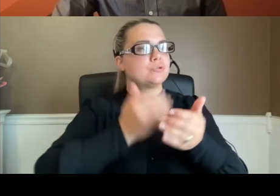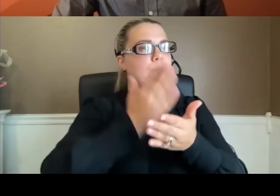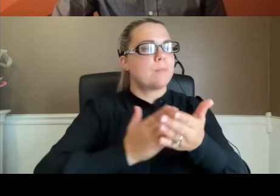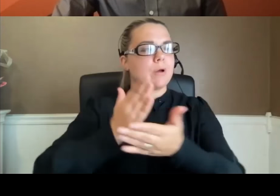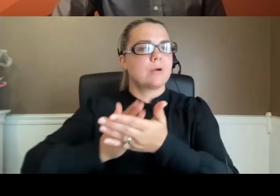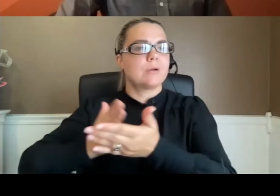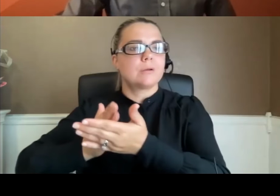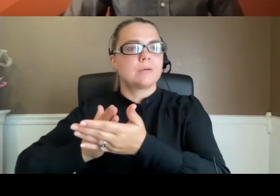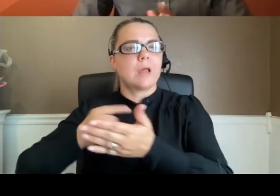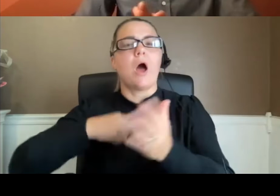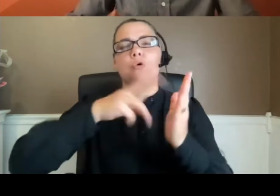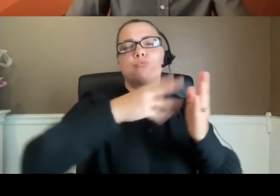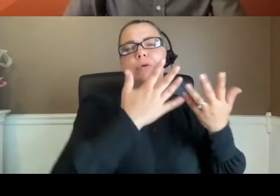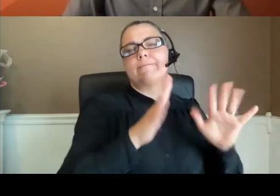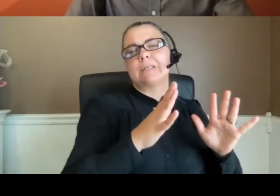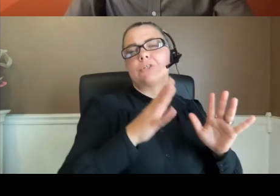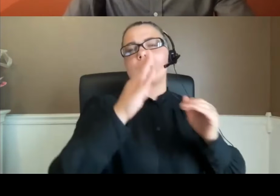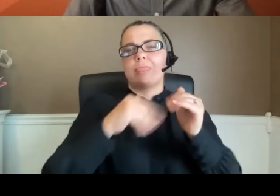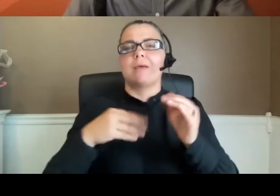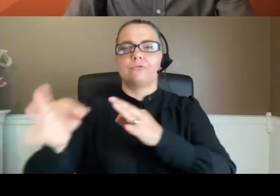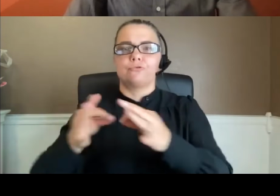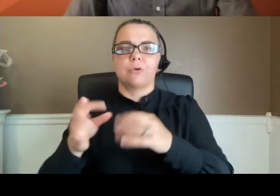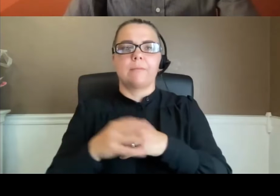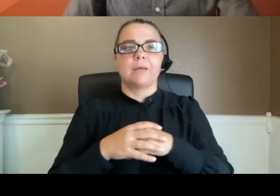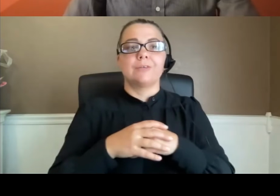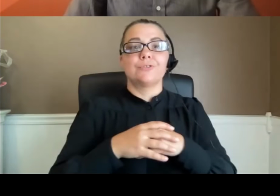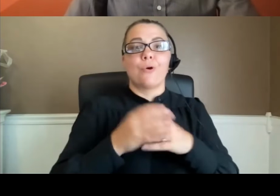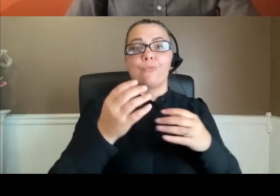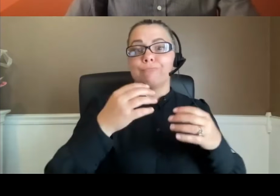and read this and then go through the parts. Rising College Cost is a time series line